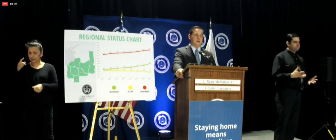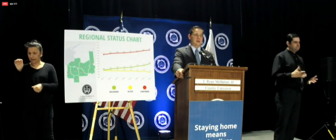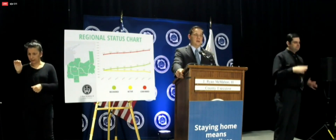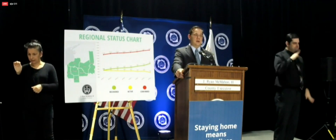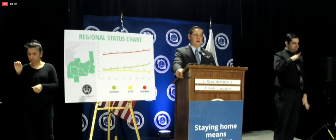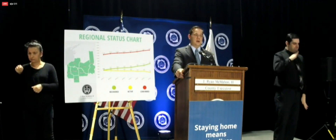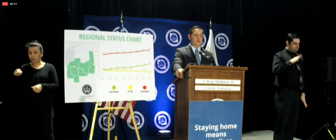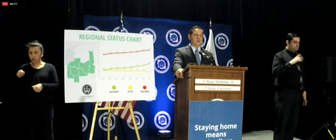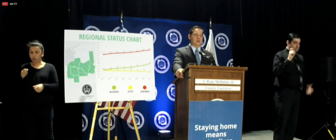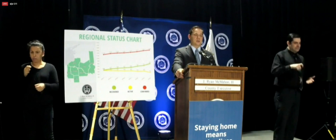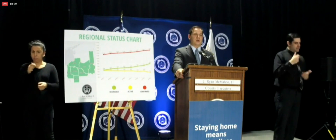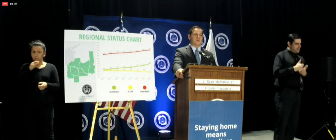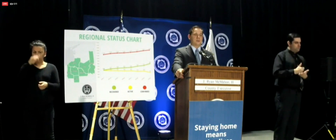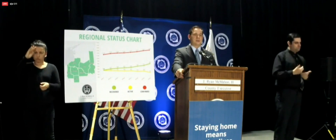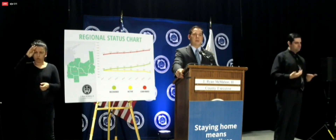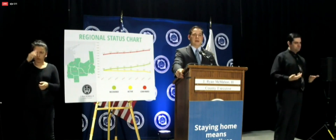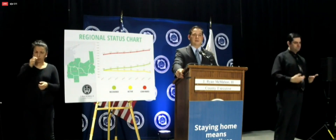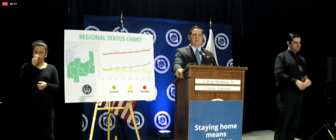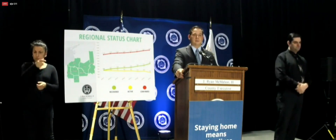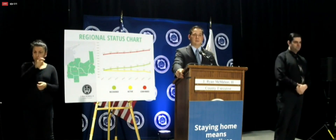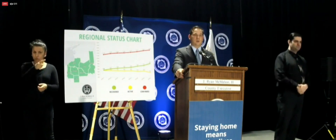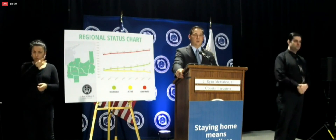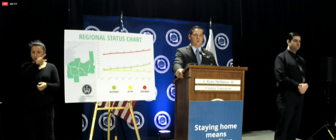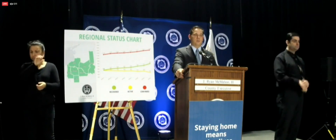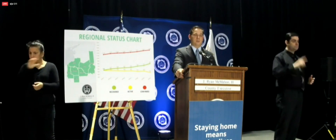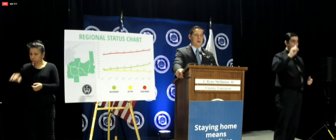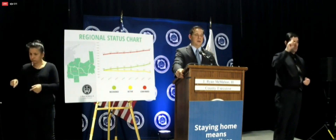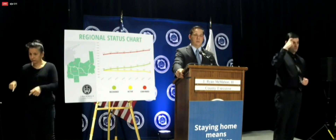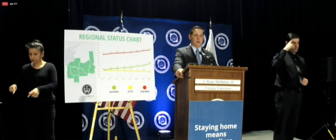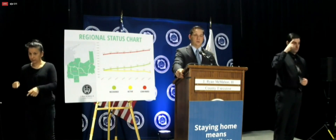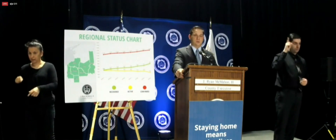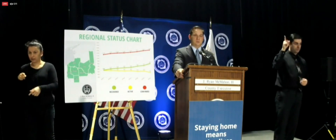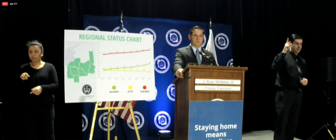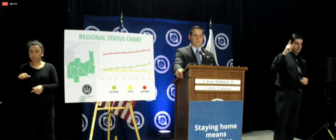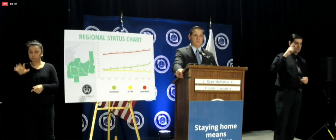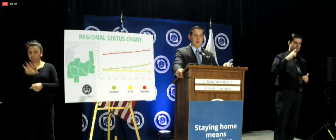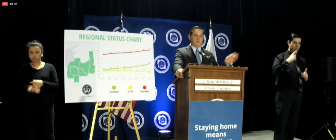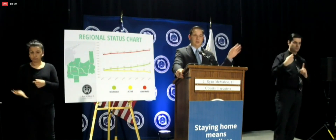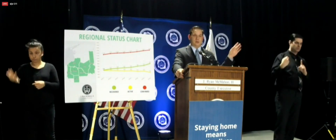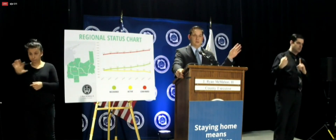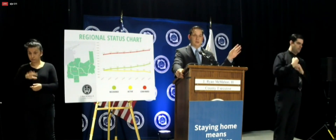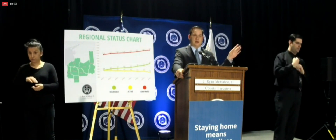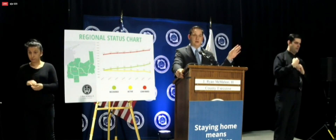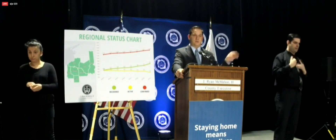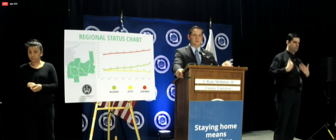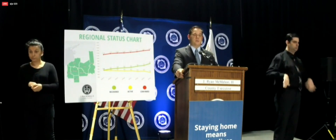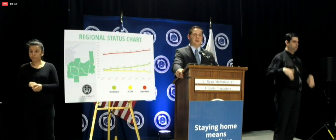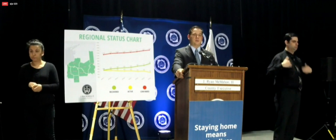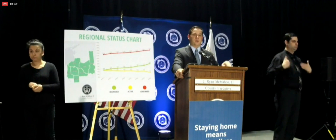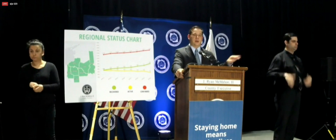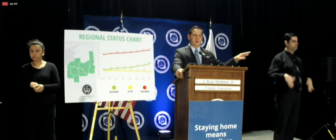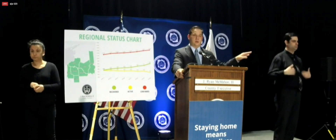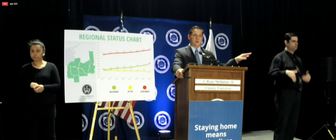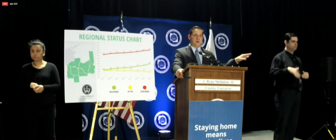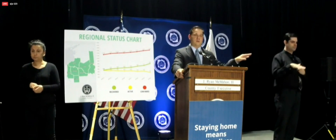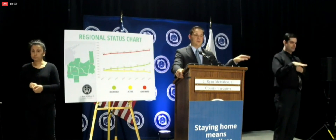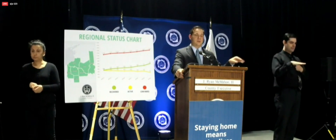IN THE FEDERAL COFFERS TO PAY THIS BACK BUT CERTAINLY, WE NEED HELP, AND, WHEN YOU LOOK AT THE